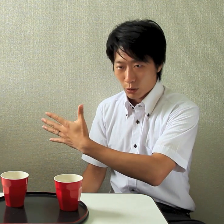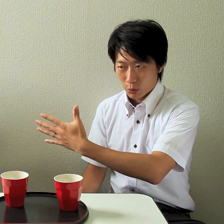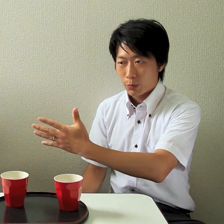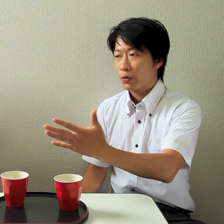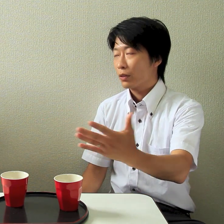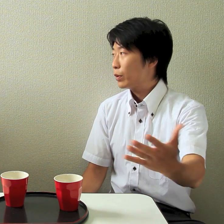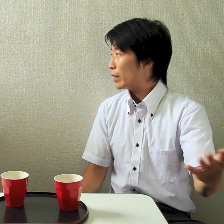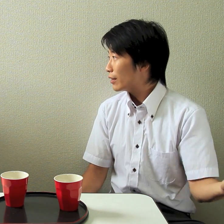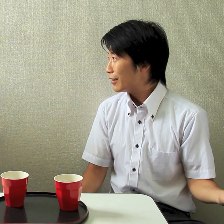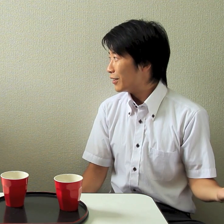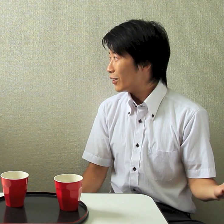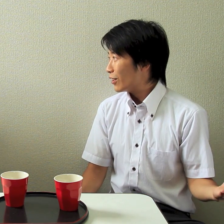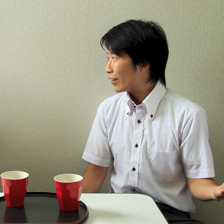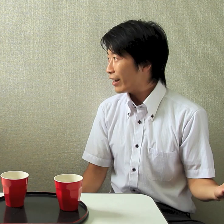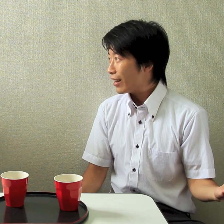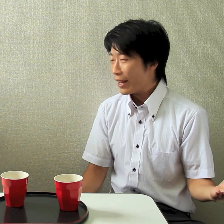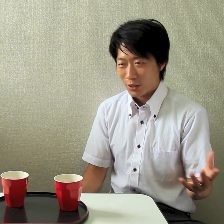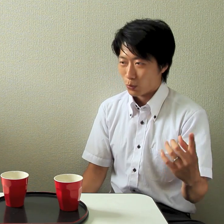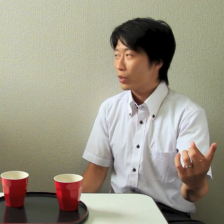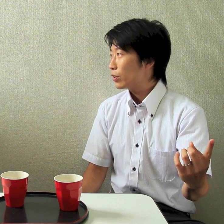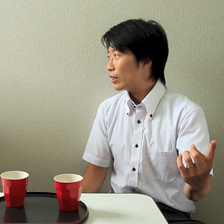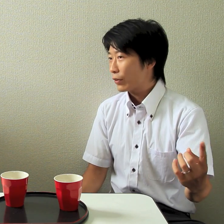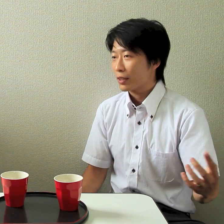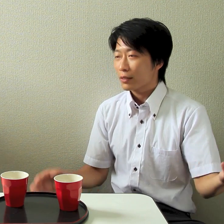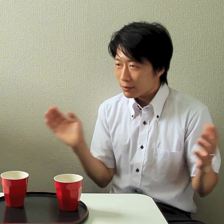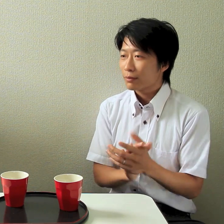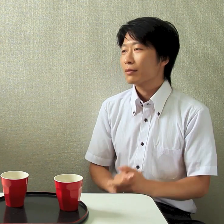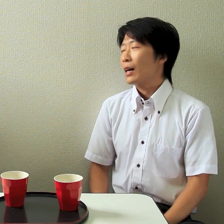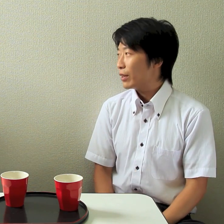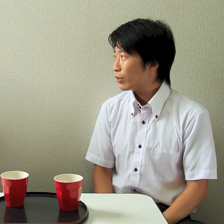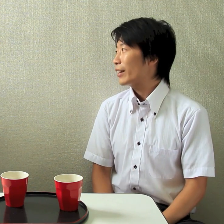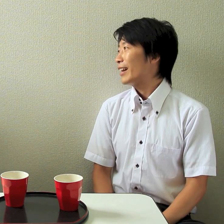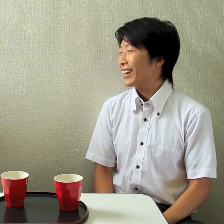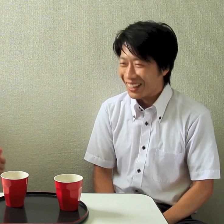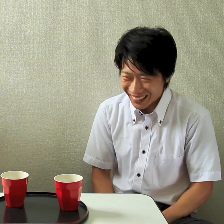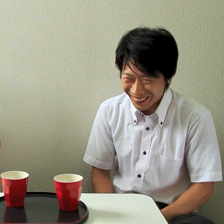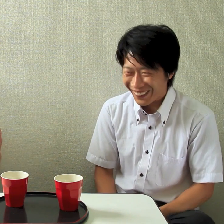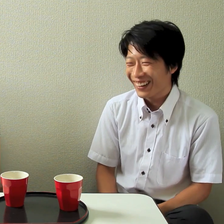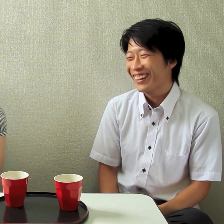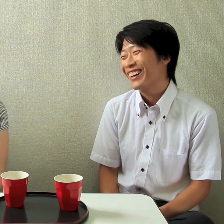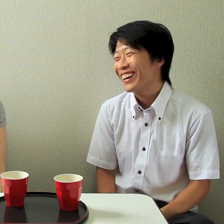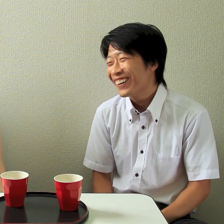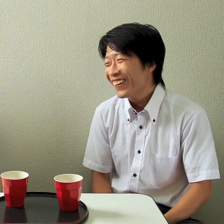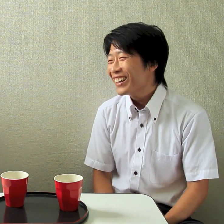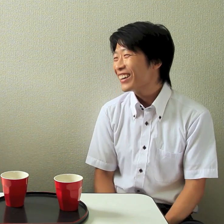It was a room full of women and just one dude. And I was like, I'm in the right class!